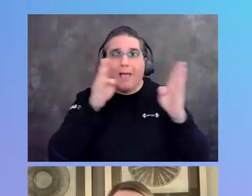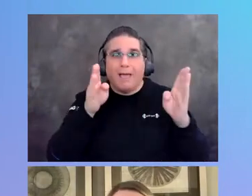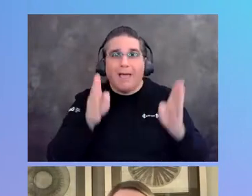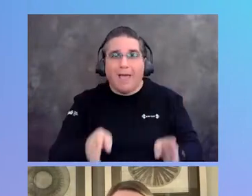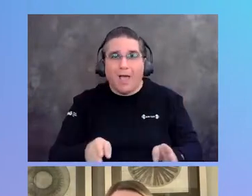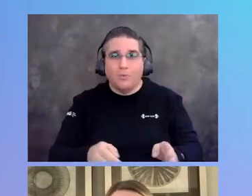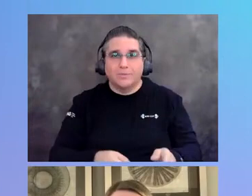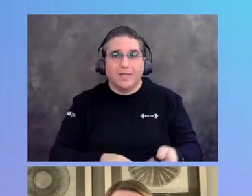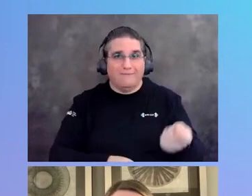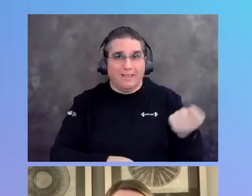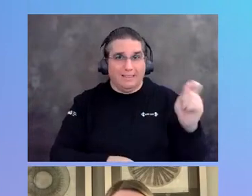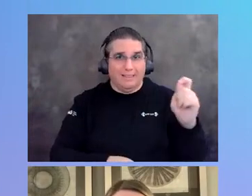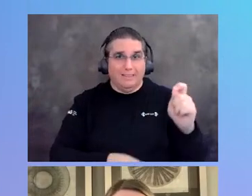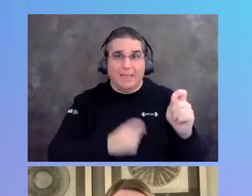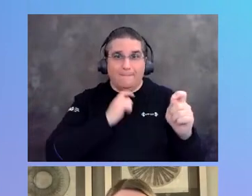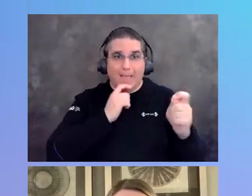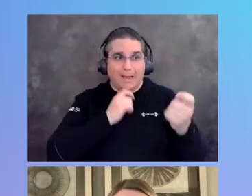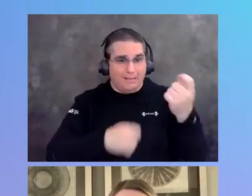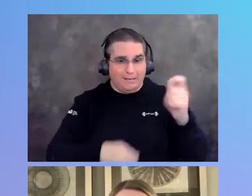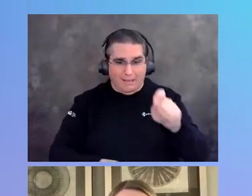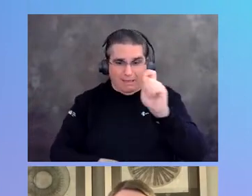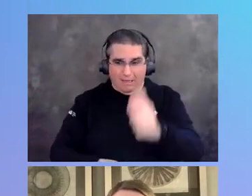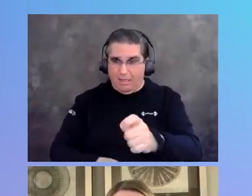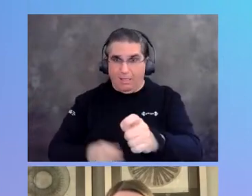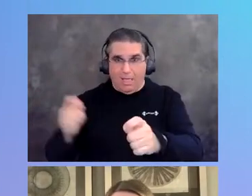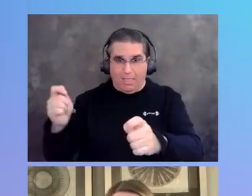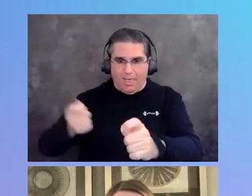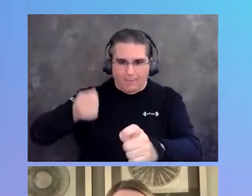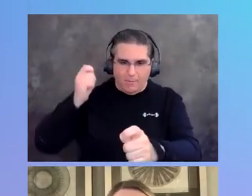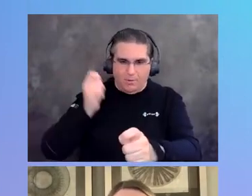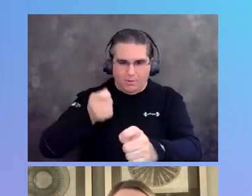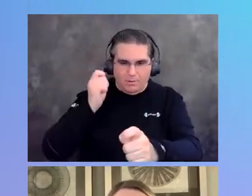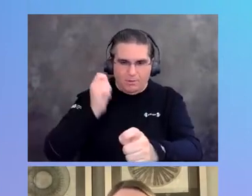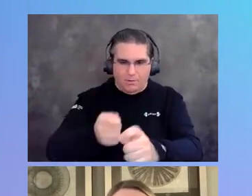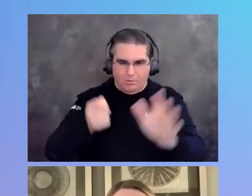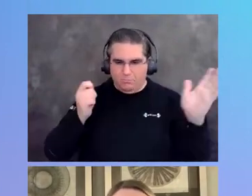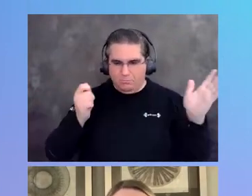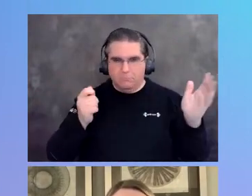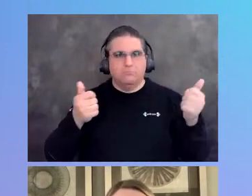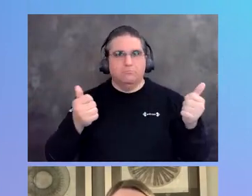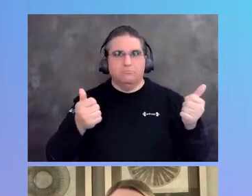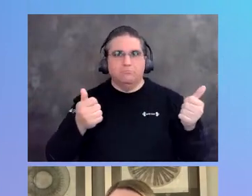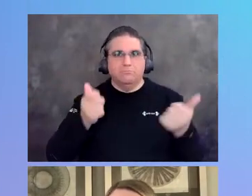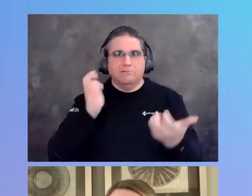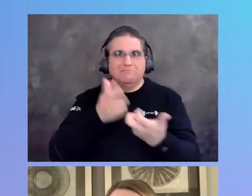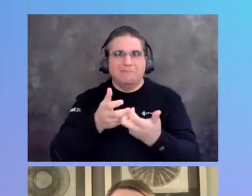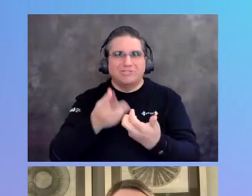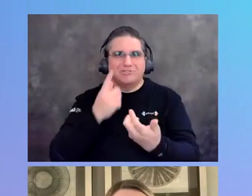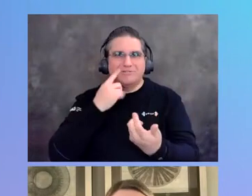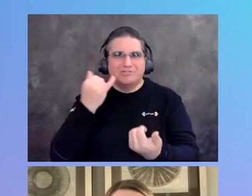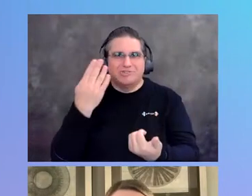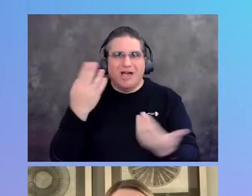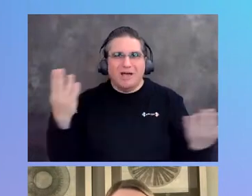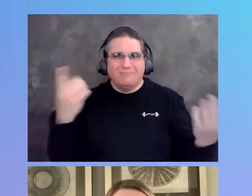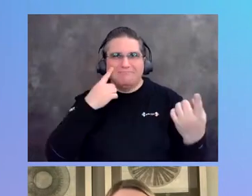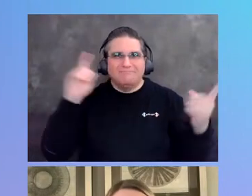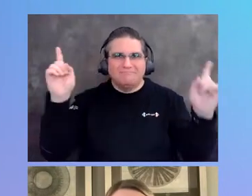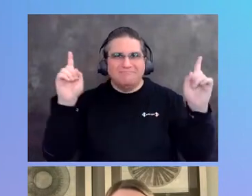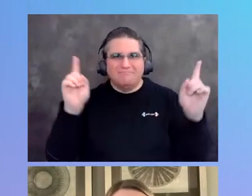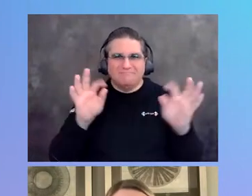just hammer using it like you would use a hammer. It it does the job. It does what it needs